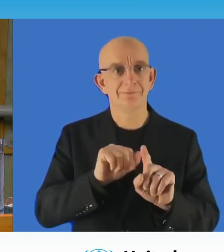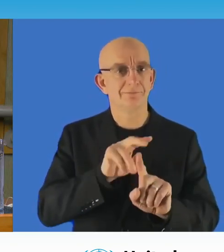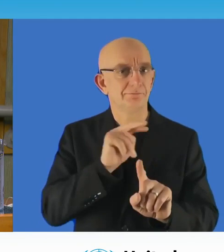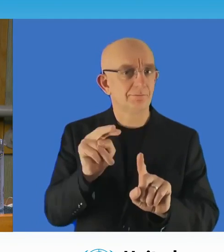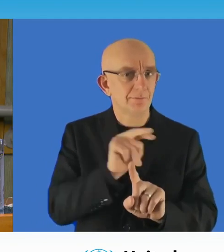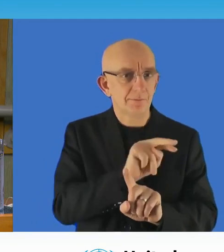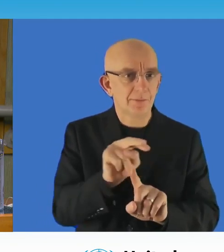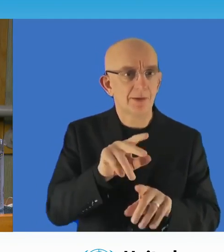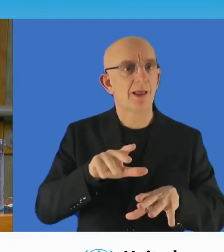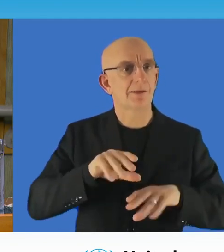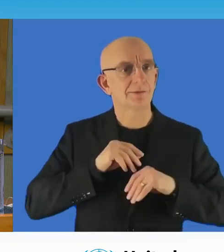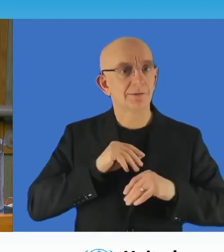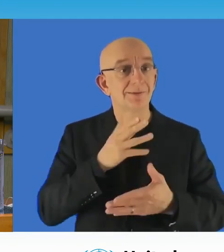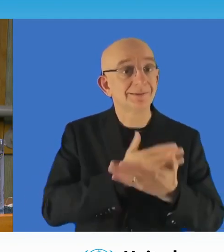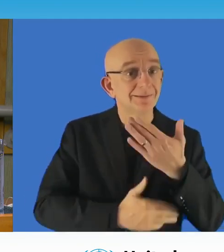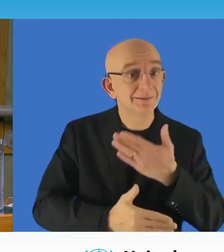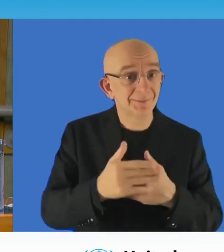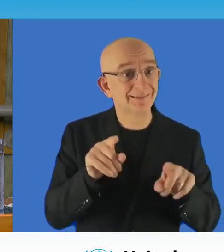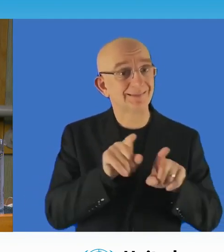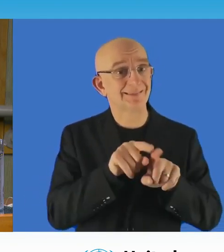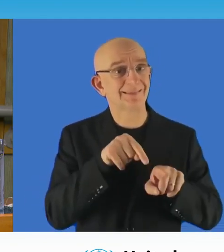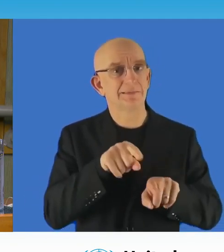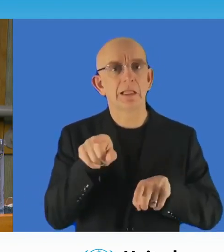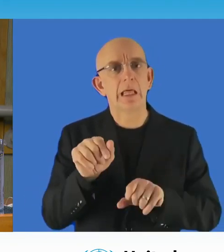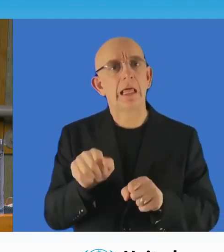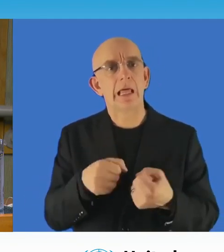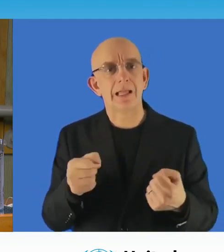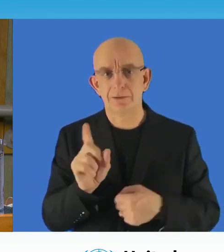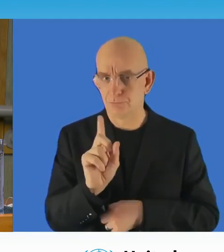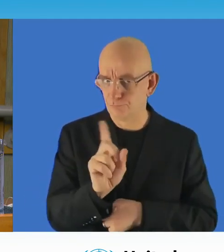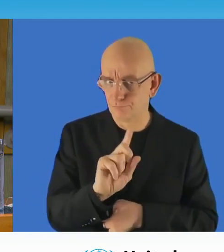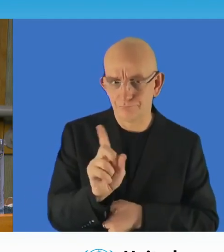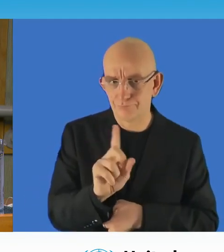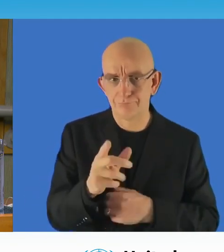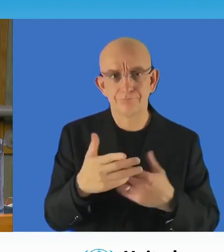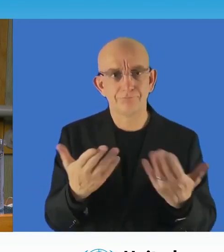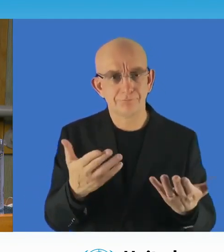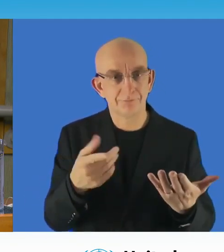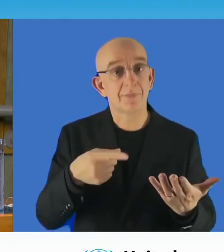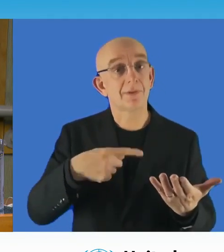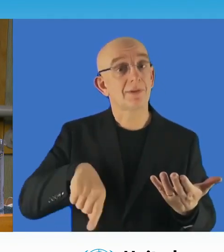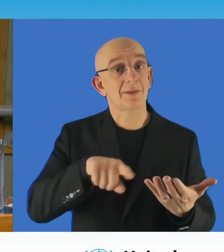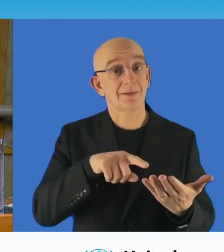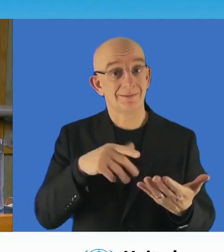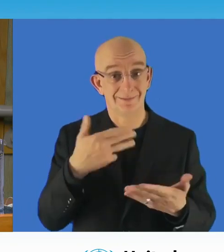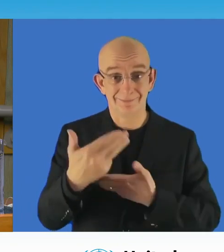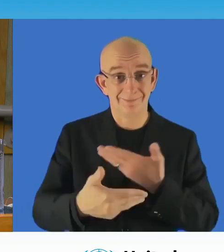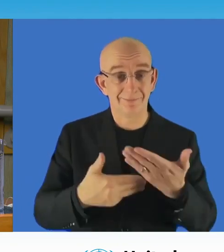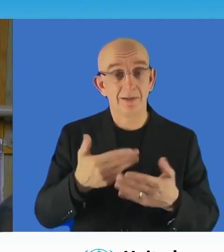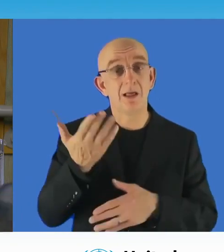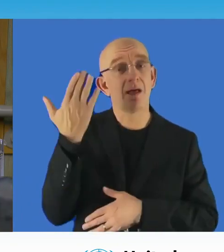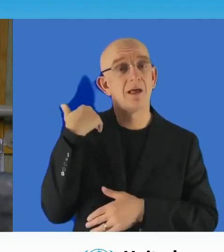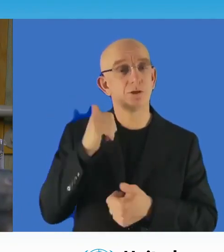of affirmations that leads to belief and once that belief becomes a conviction things begin to happen